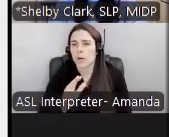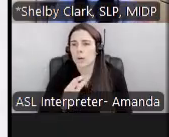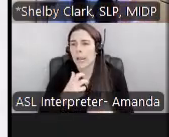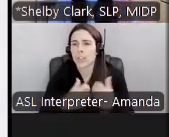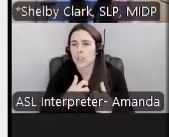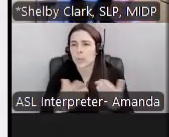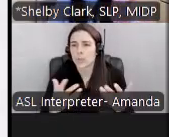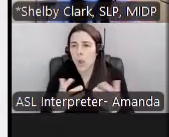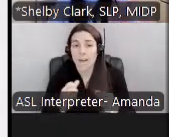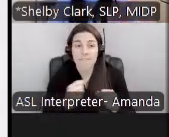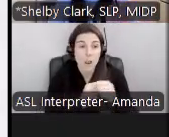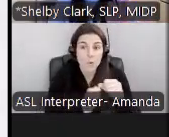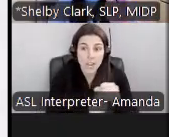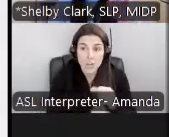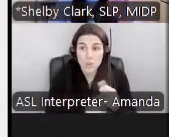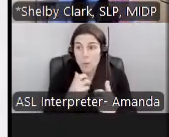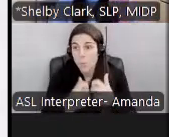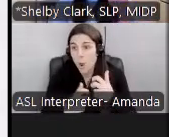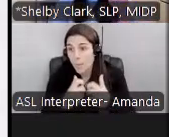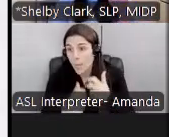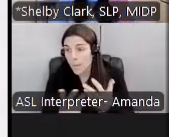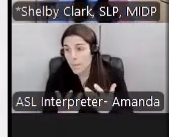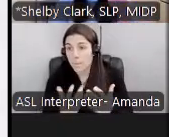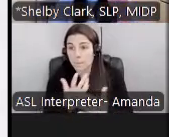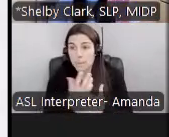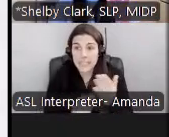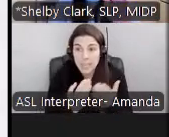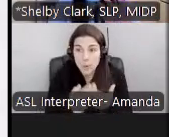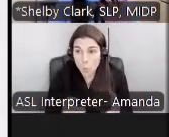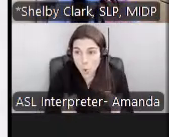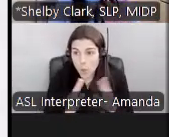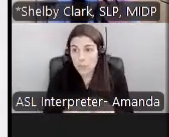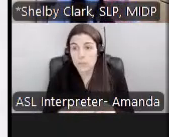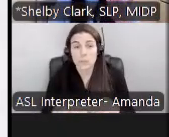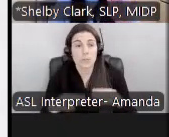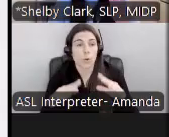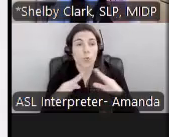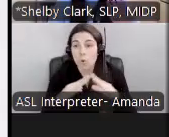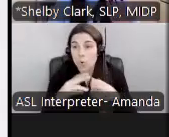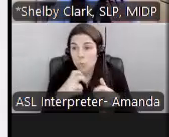a foundation problem, missing walls, a roof problem, or all of the above.